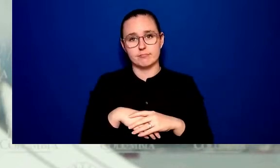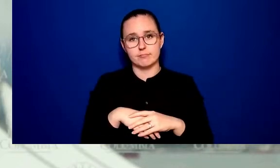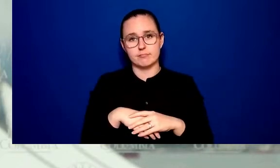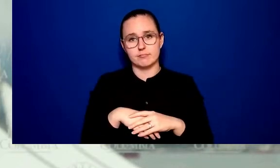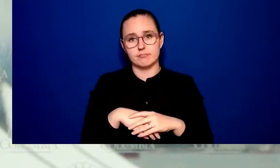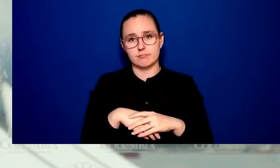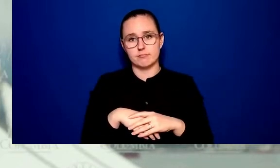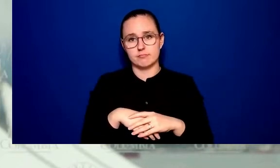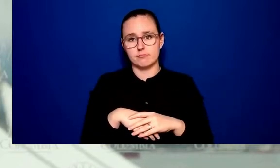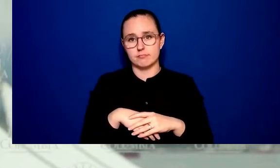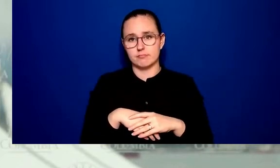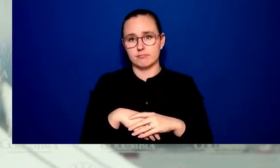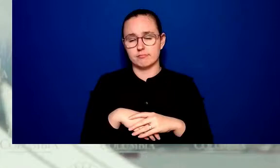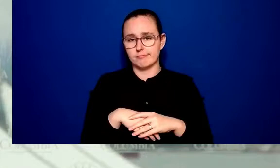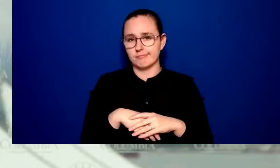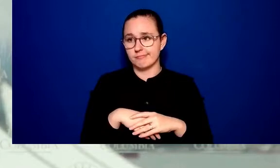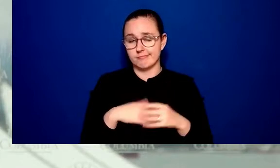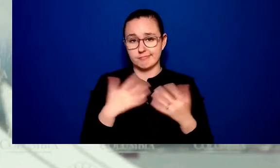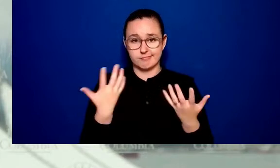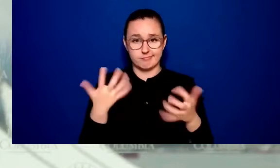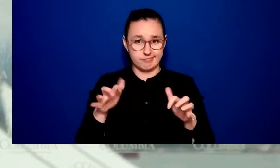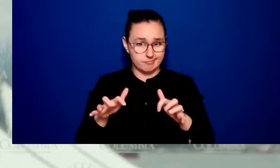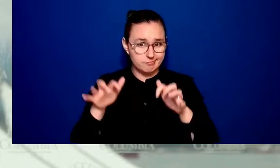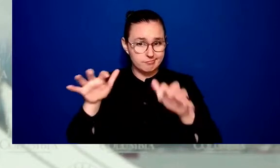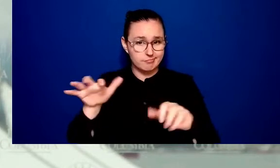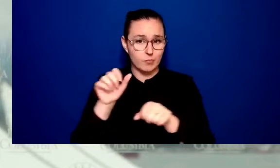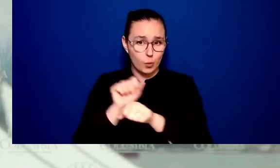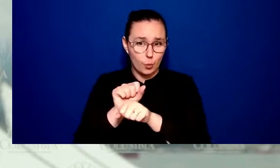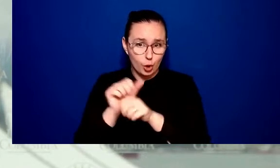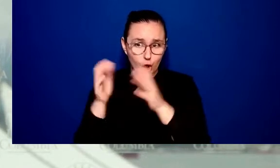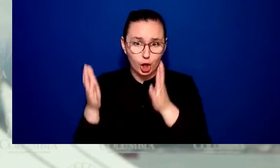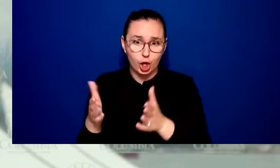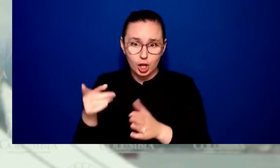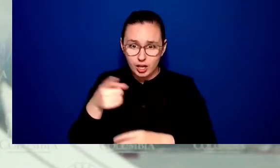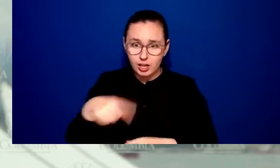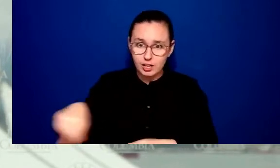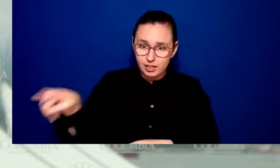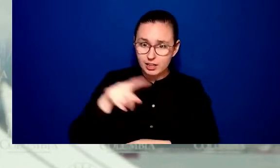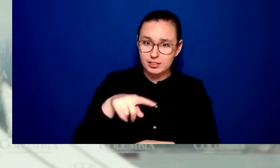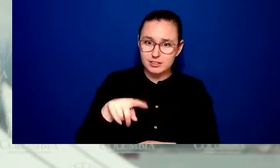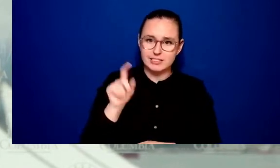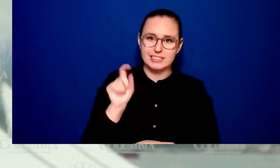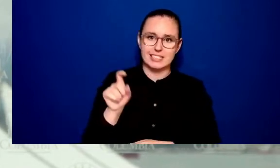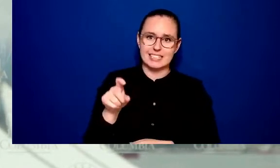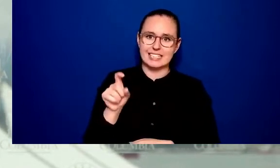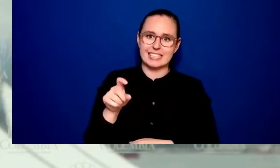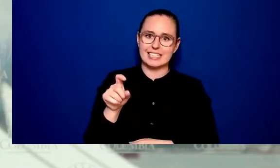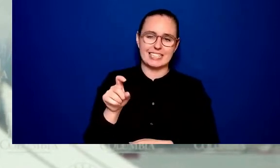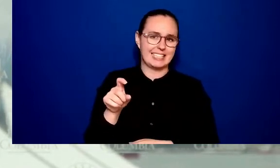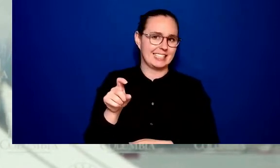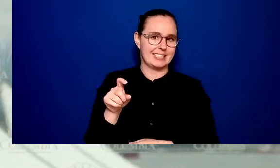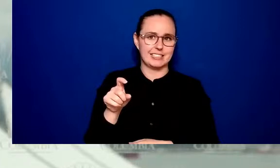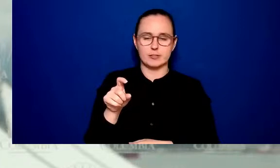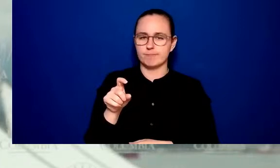numbers of workers wants three times the number of workers who are still to come in the